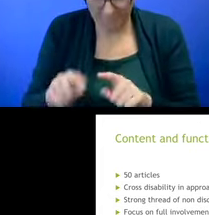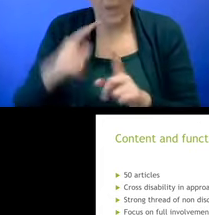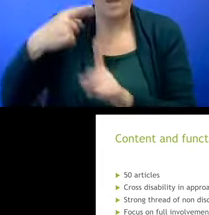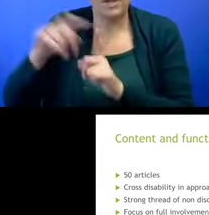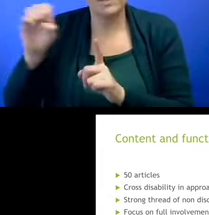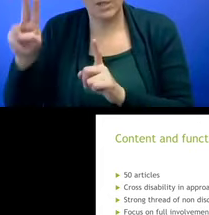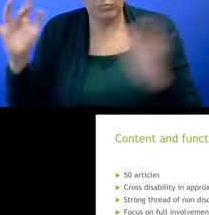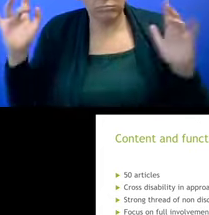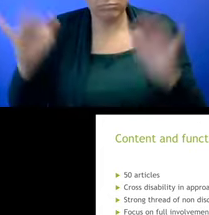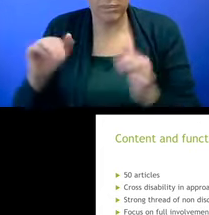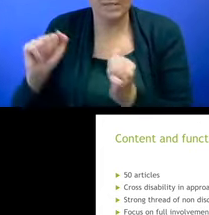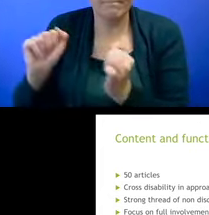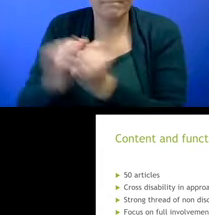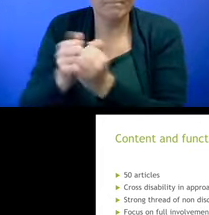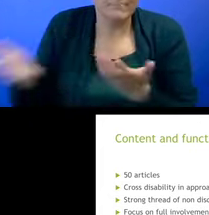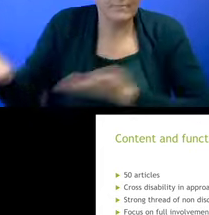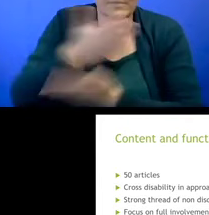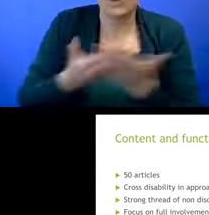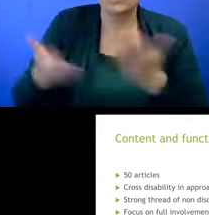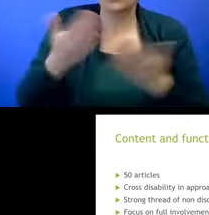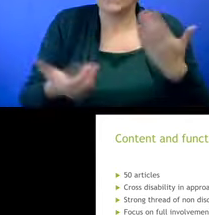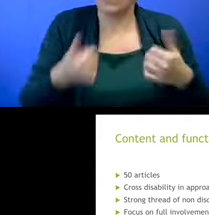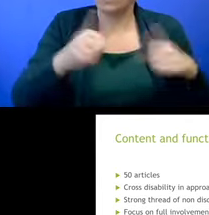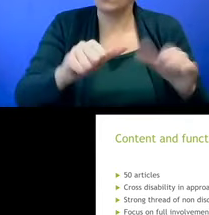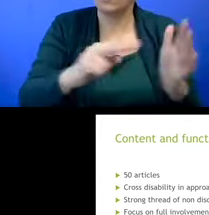to discuss implementation of the Convention, and share expertise.